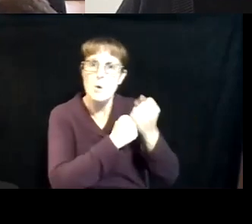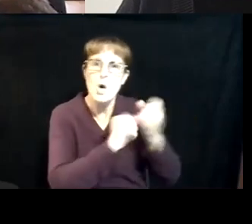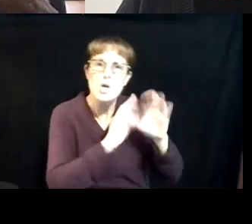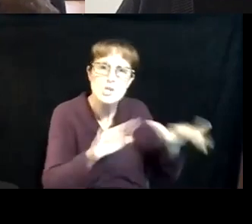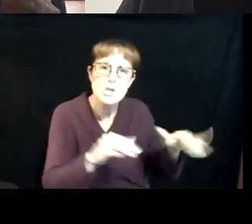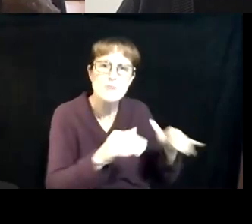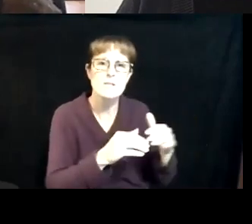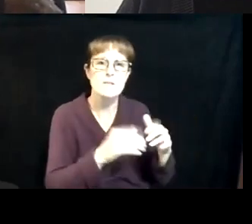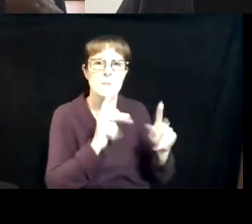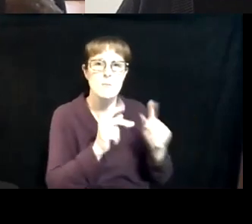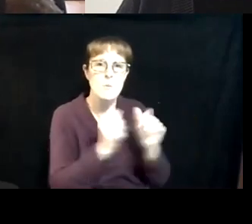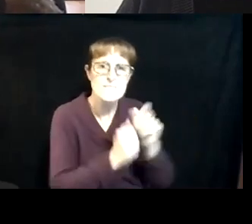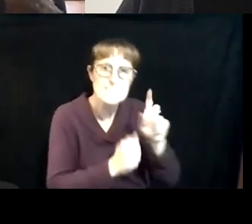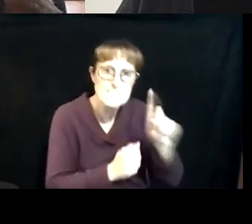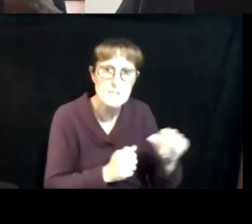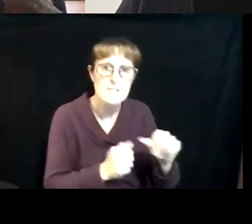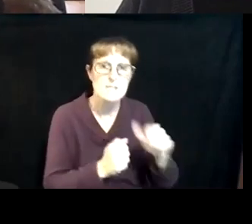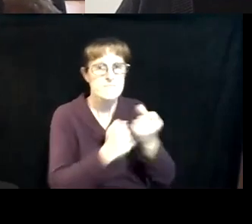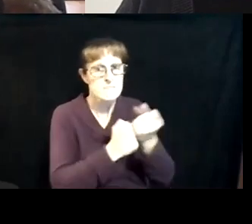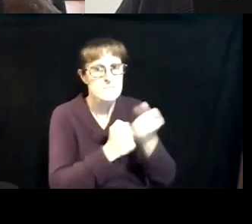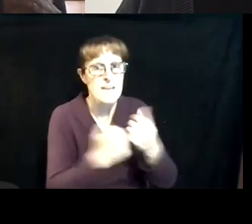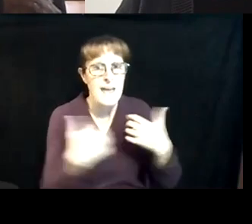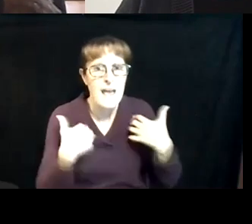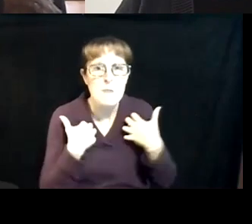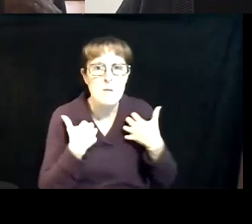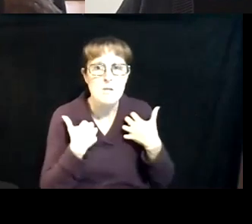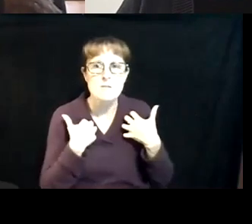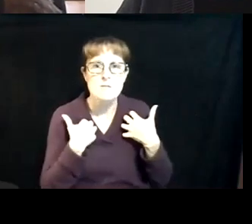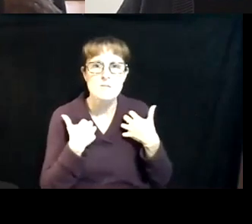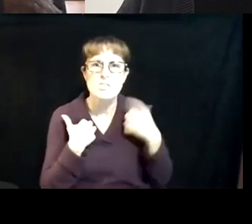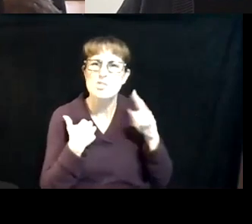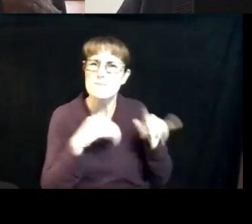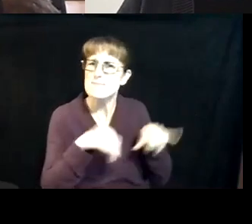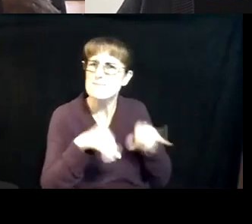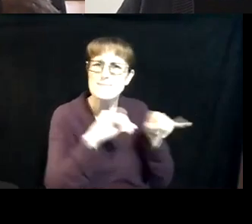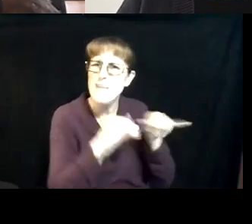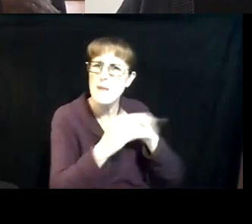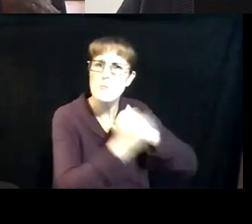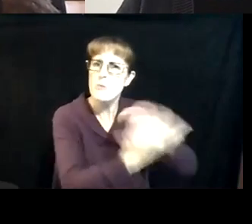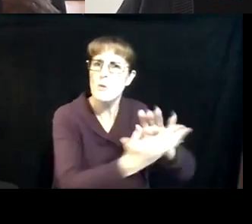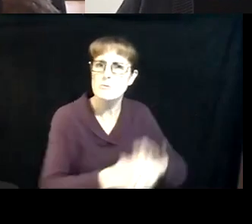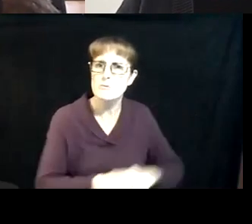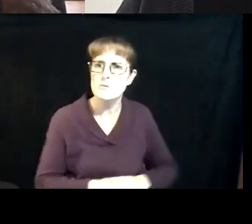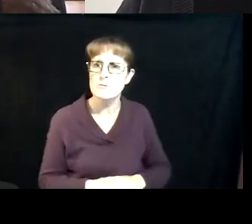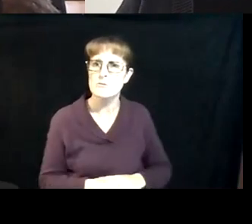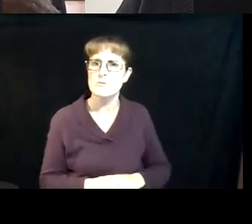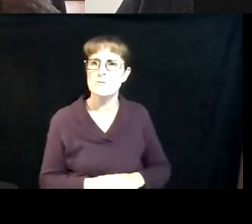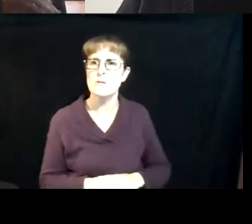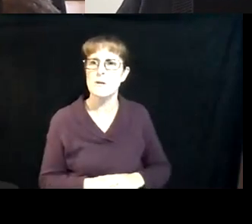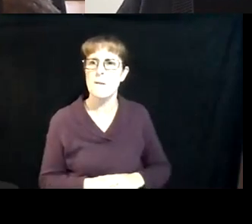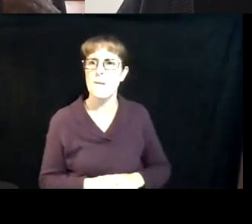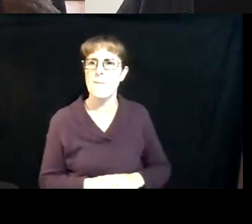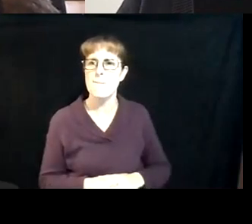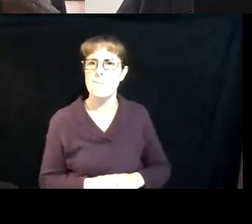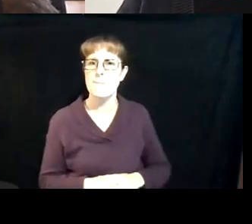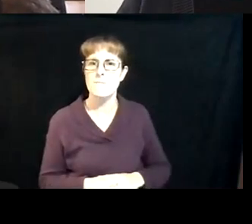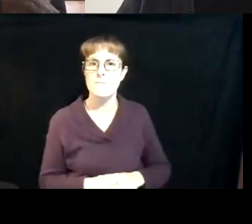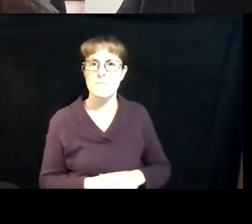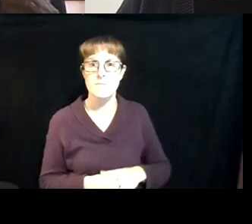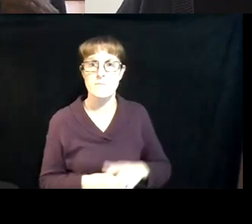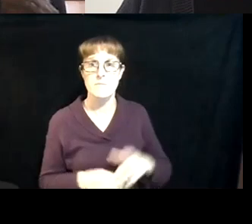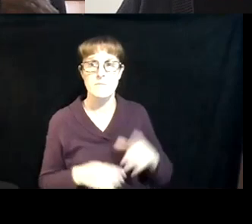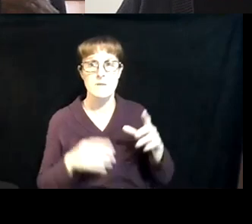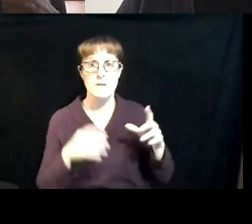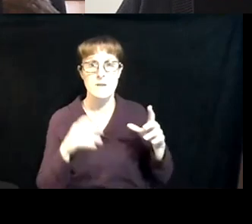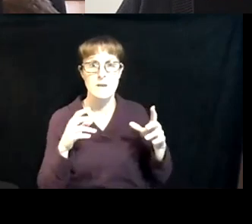then we should have the same concern for people with disabilities of any age.